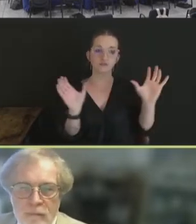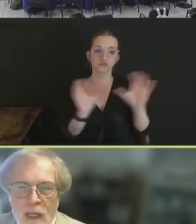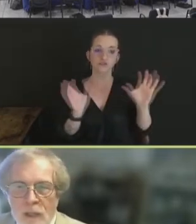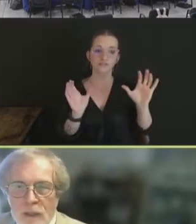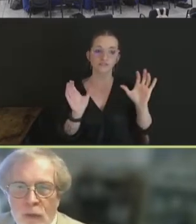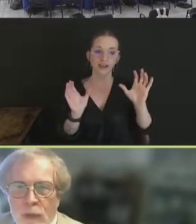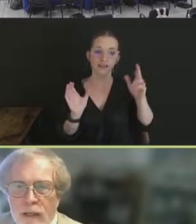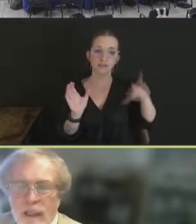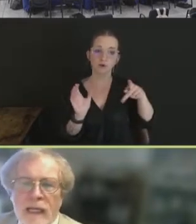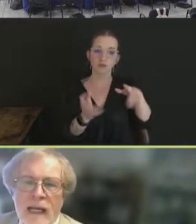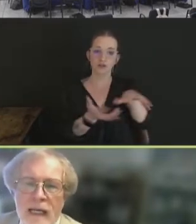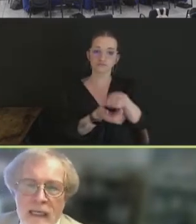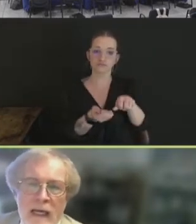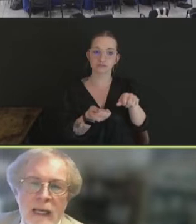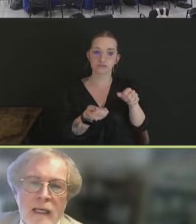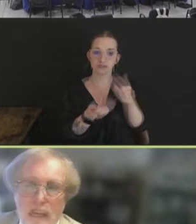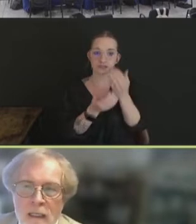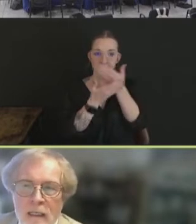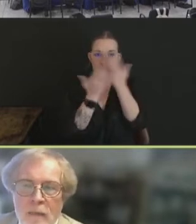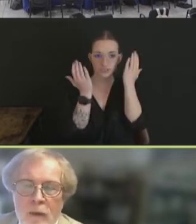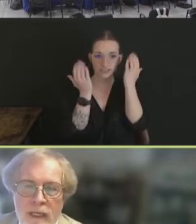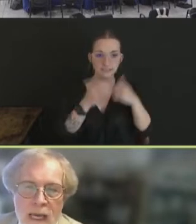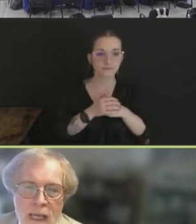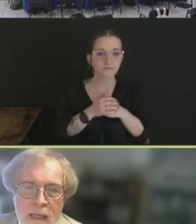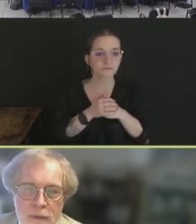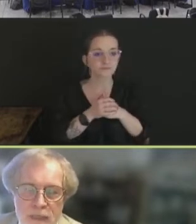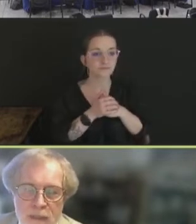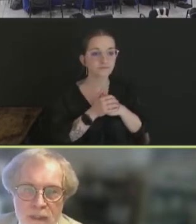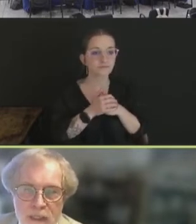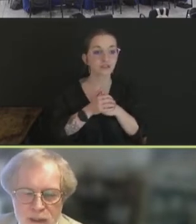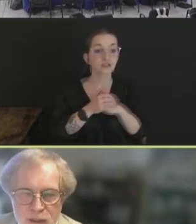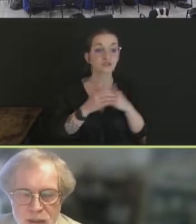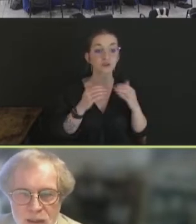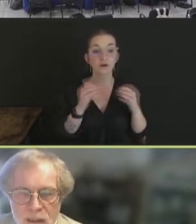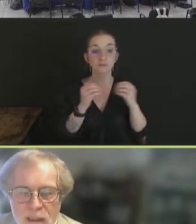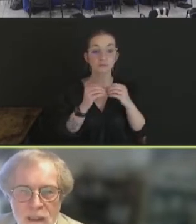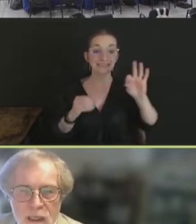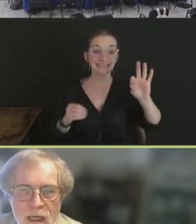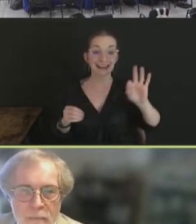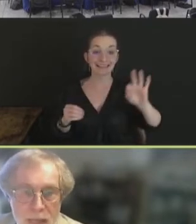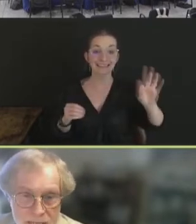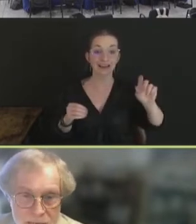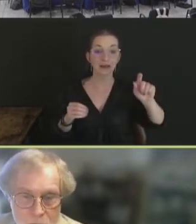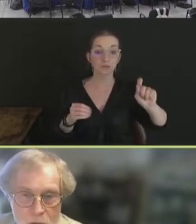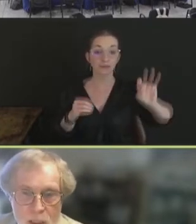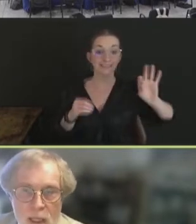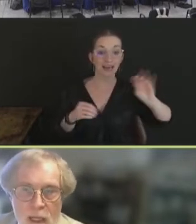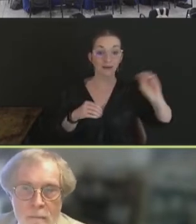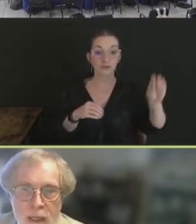So, greater than a 99.9 percent reduction by now.